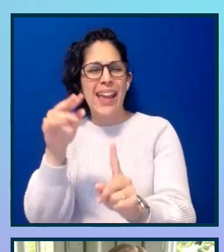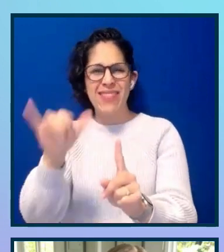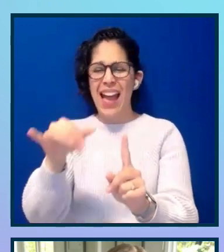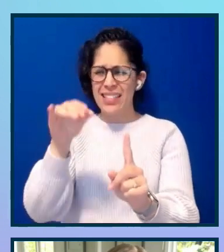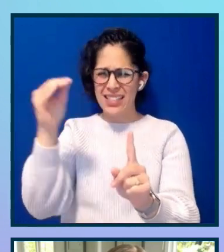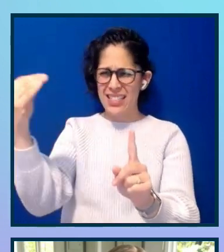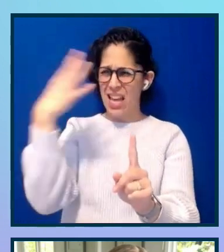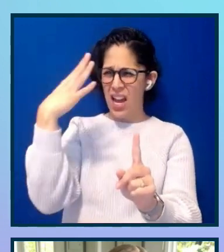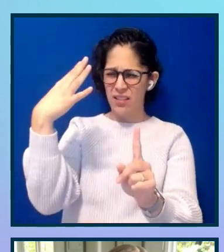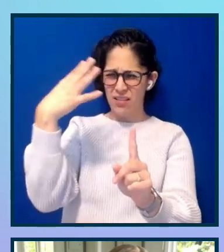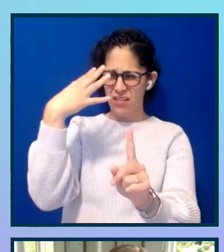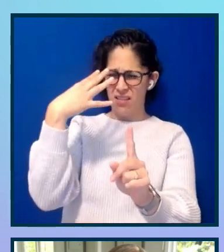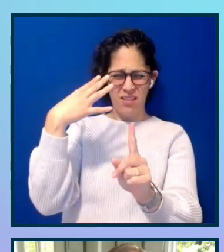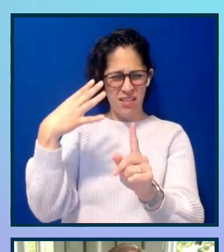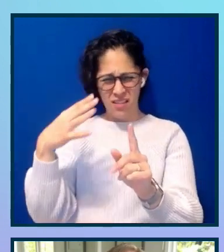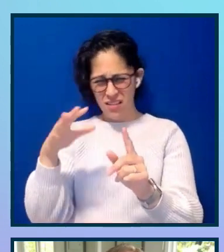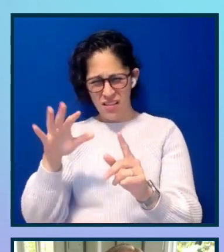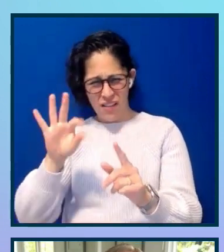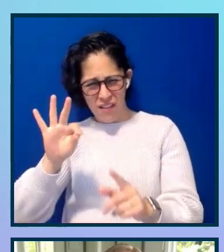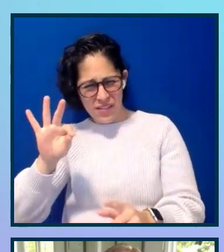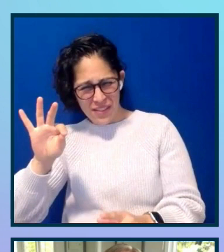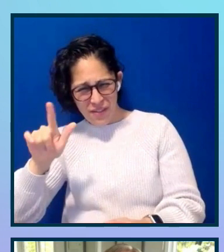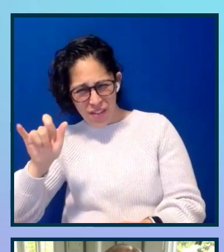the lens flare is actually going over the image right here.